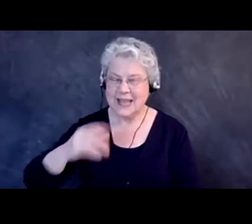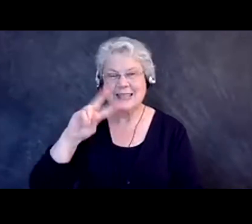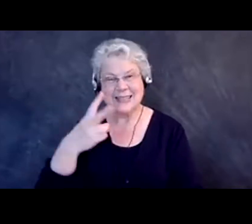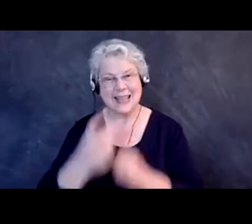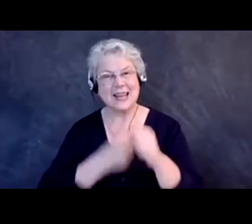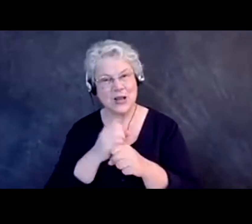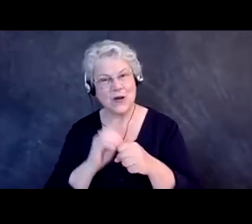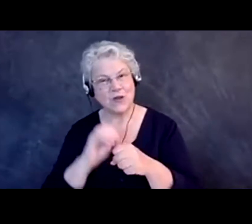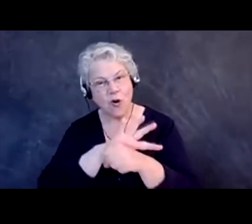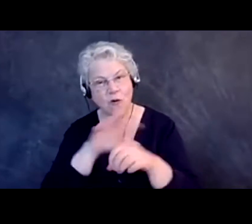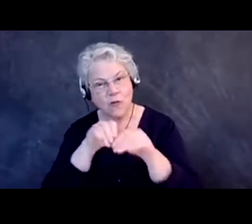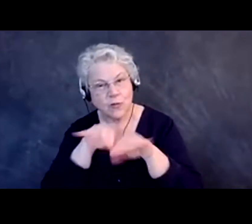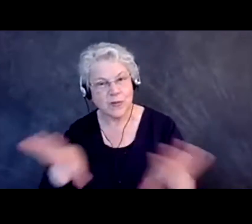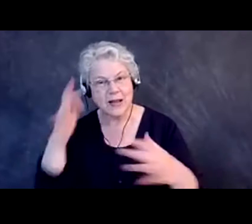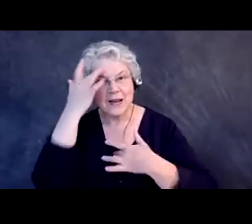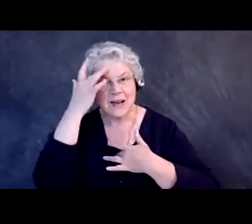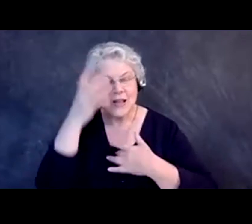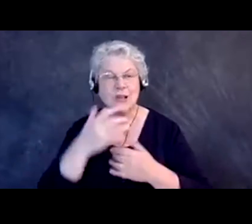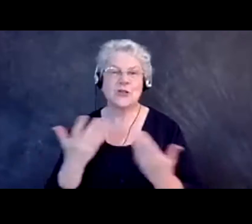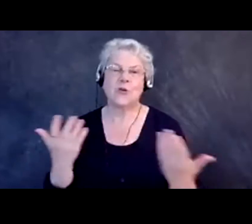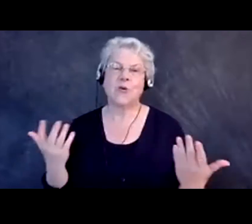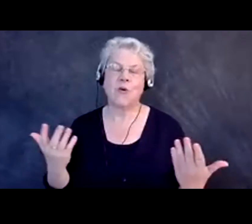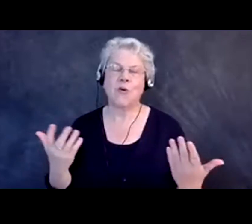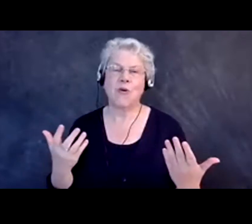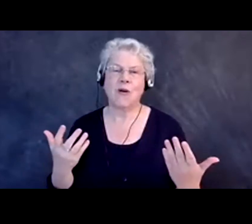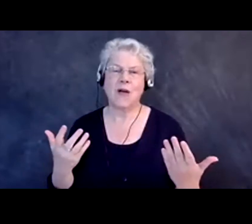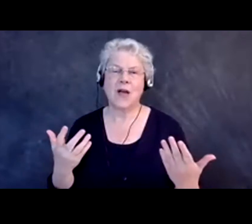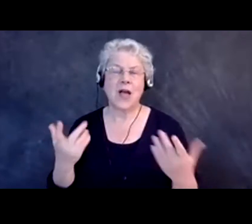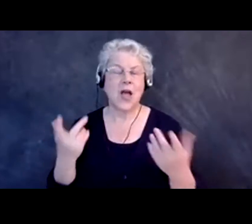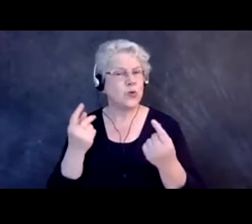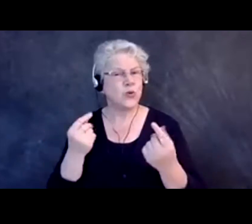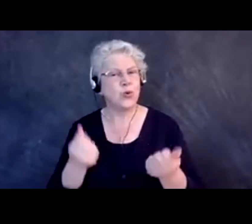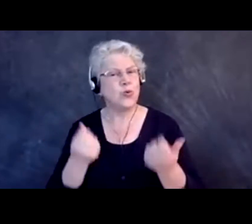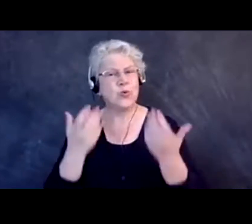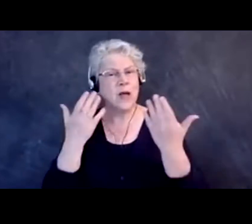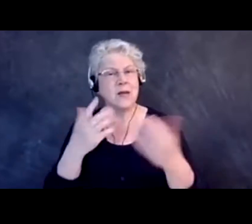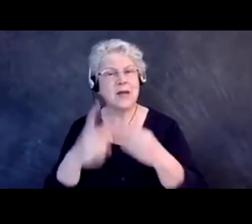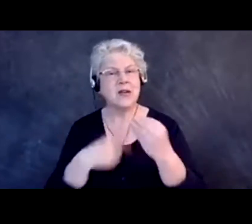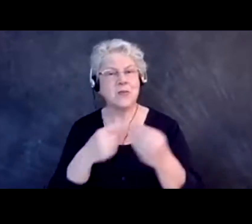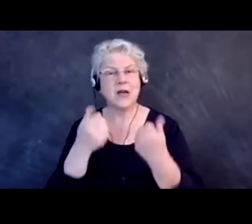I guess, my question is essentially, what would you recommend in terms of trying to re-launch or